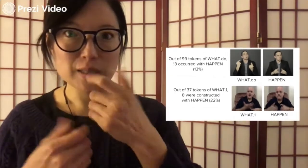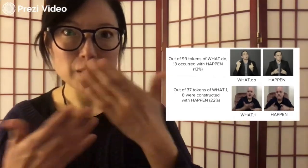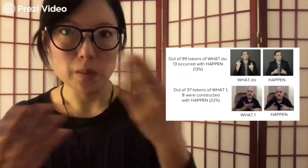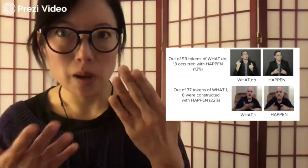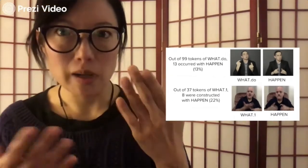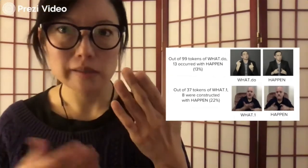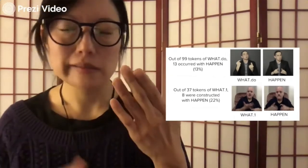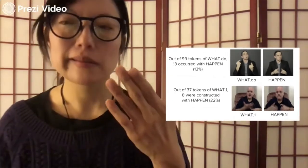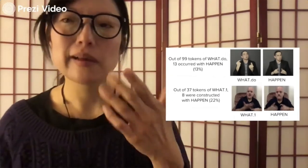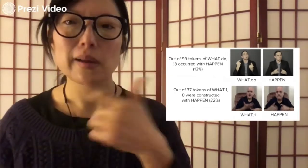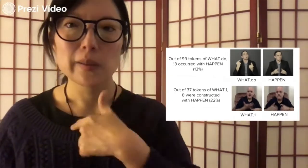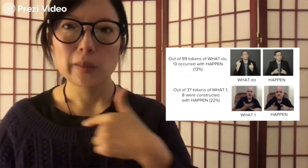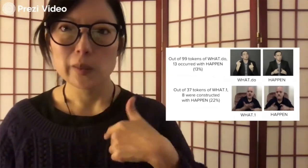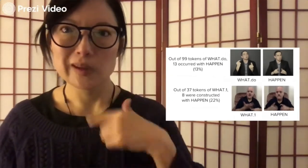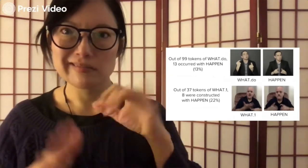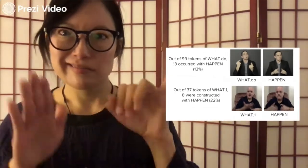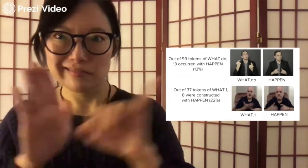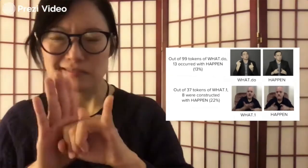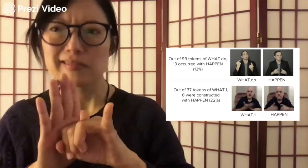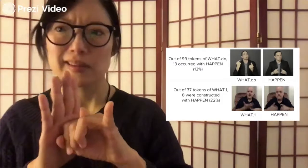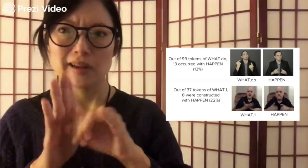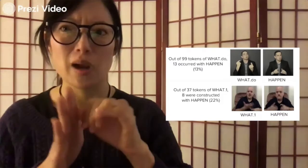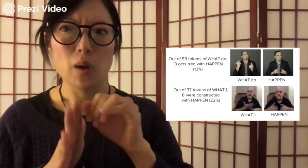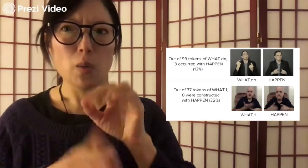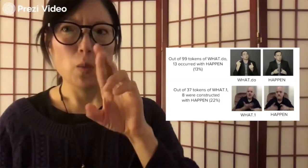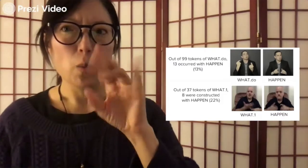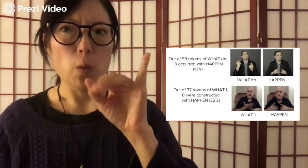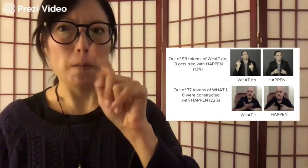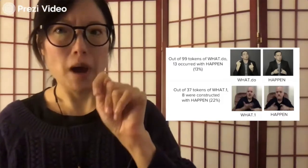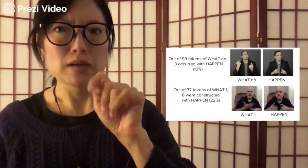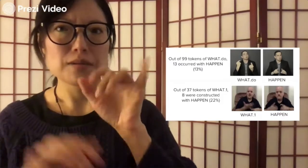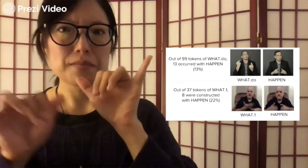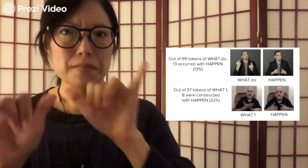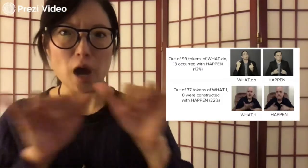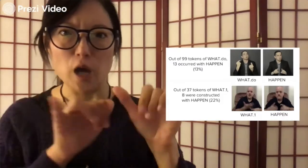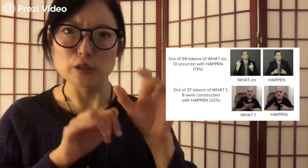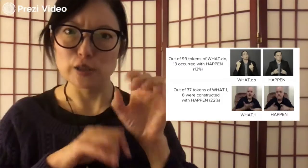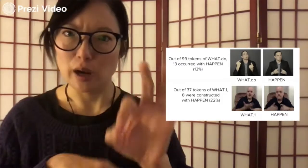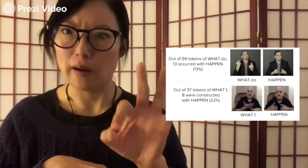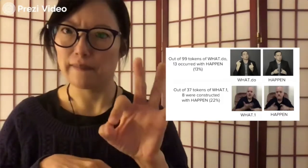What's interesting is that we have identified robust patterns